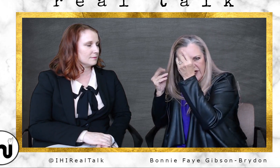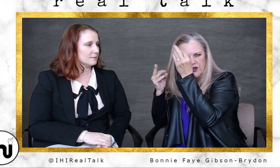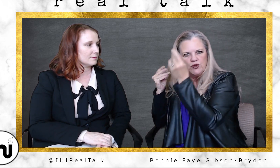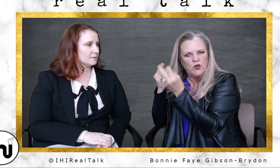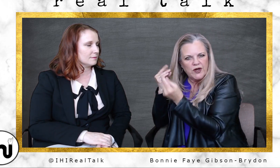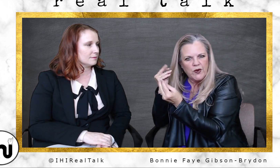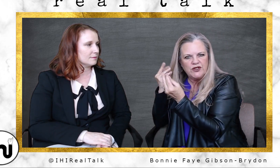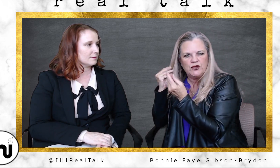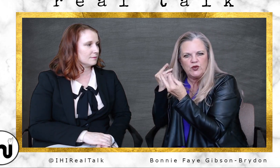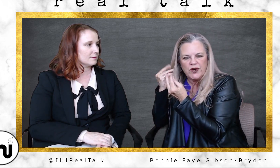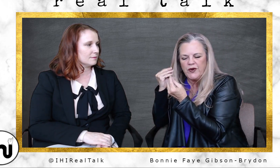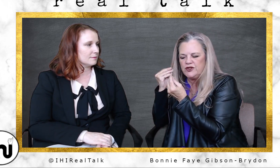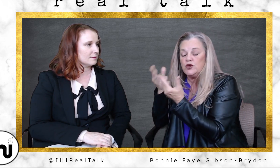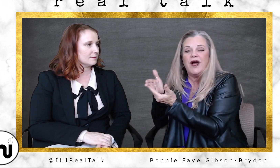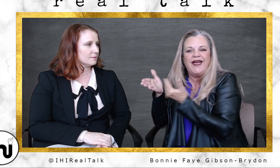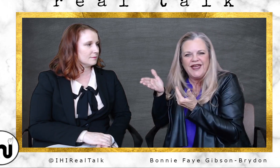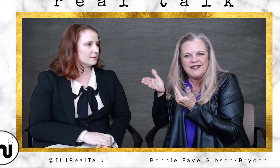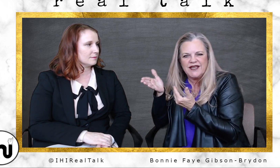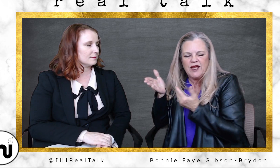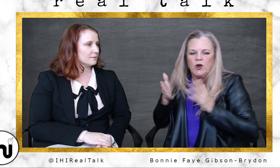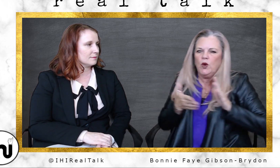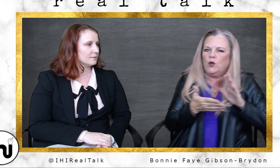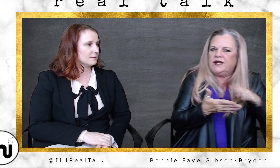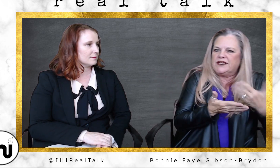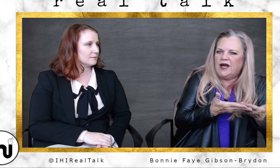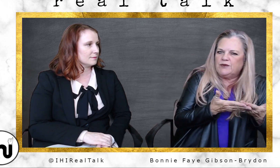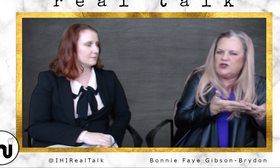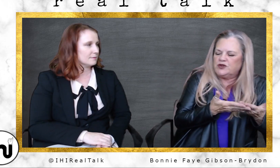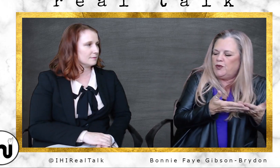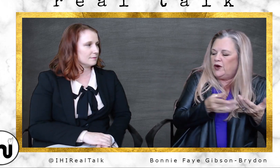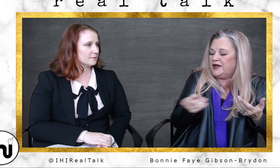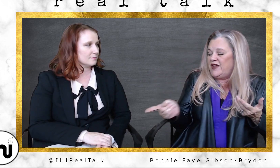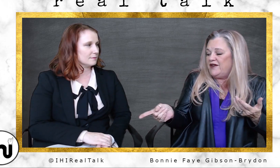What do I do? What do I do?" ahead of time, when it comes to the point of having to